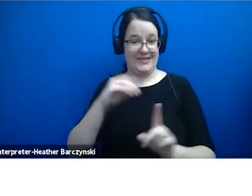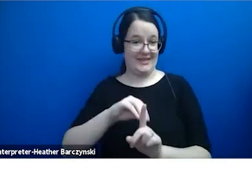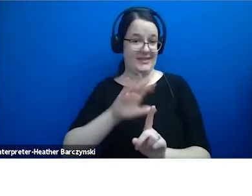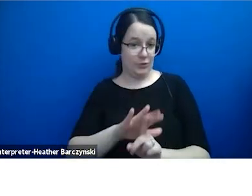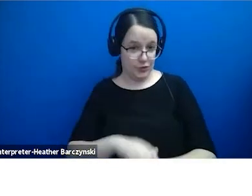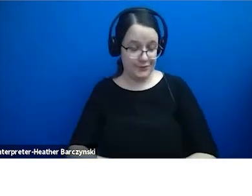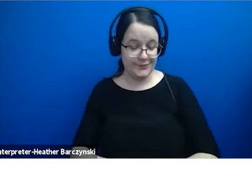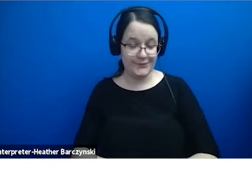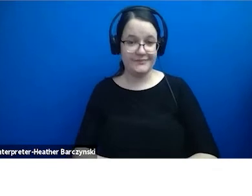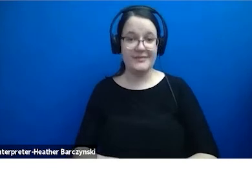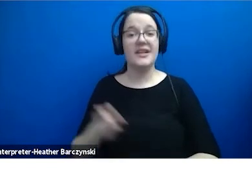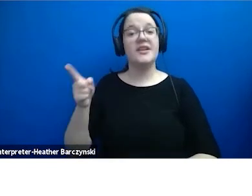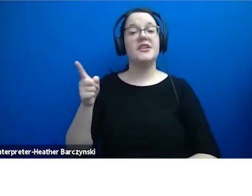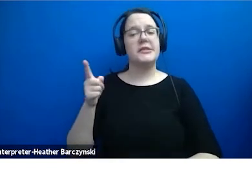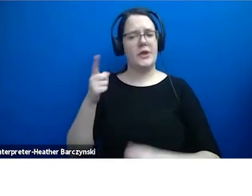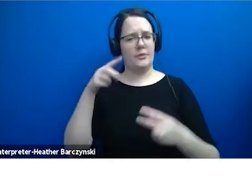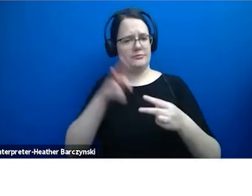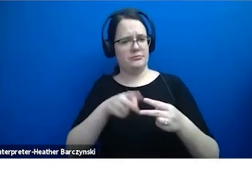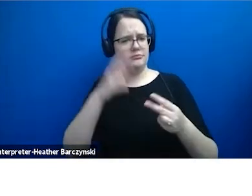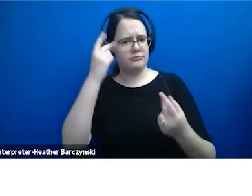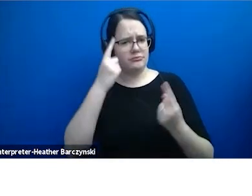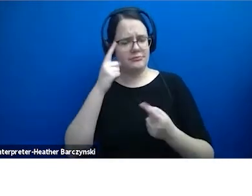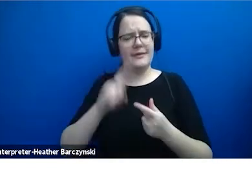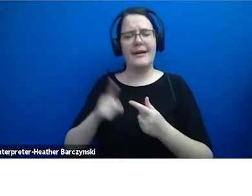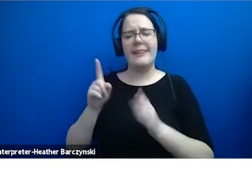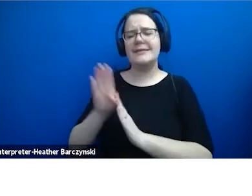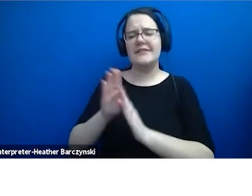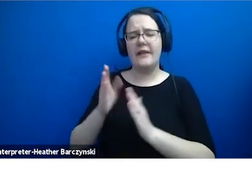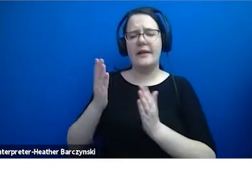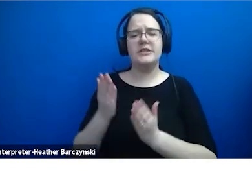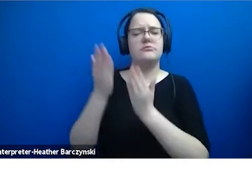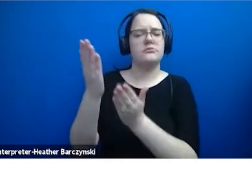and thus they developed a set of recommendations for who should be vaccinated first